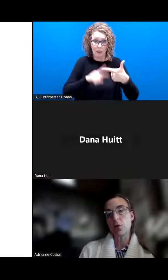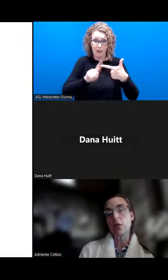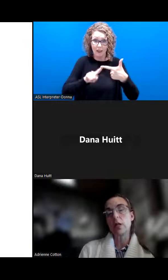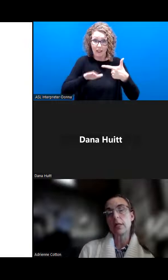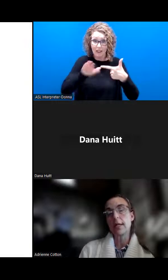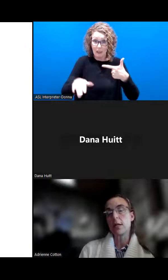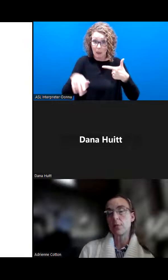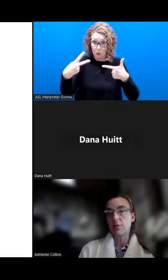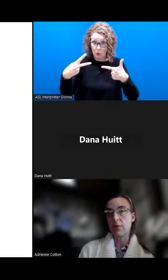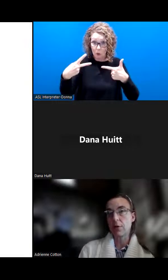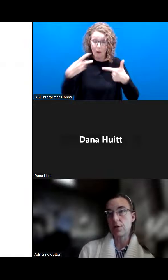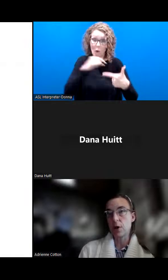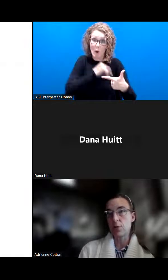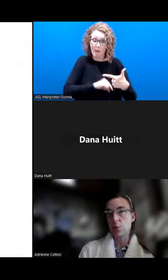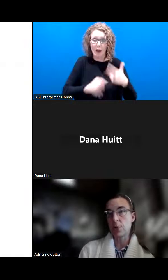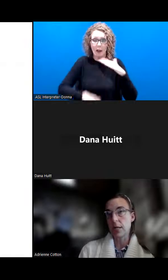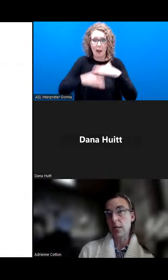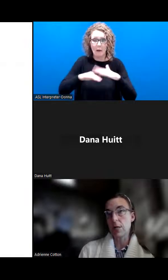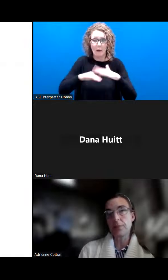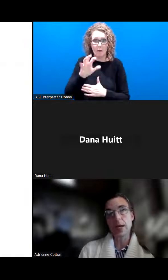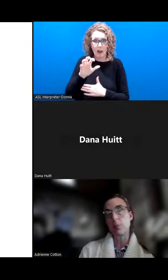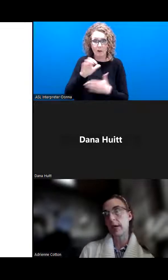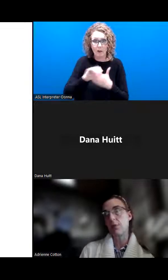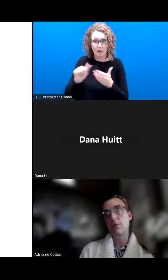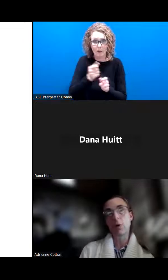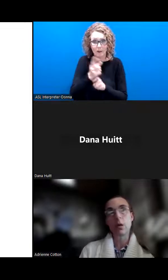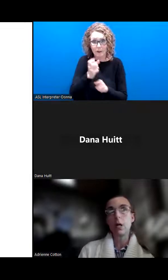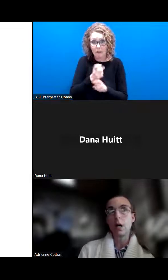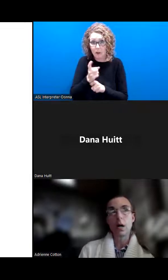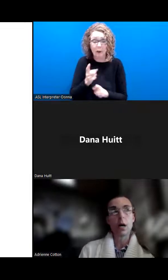line worker are often left out of those things, but that's why we have a union, and